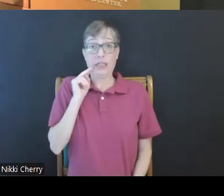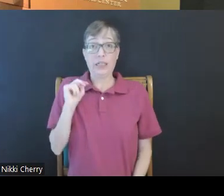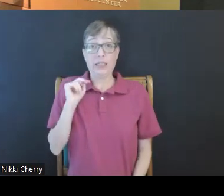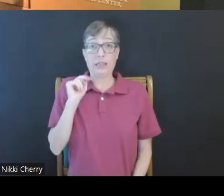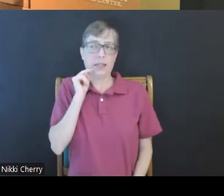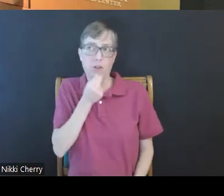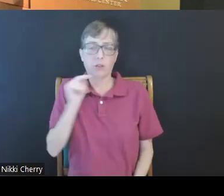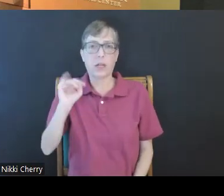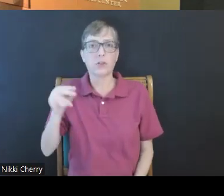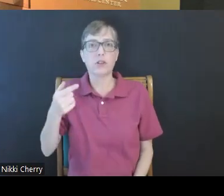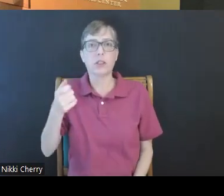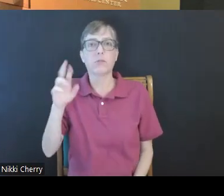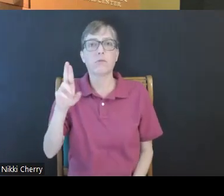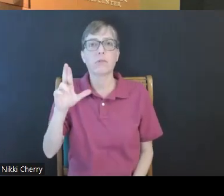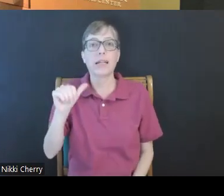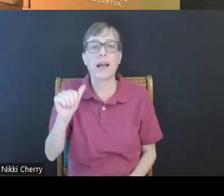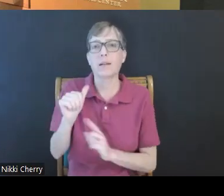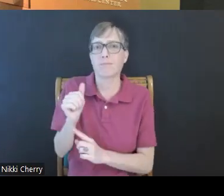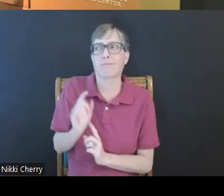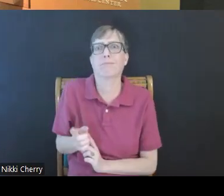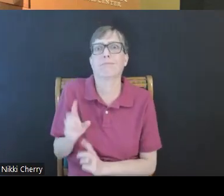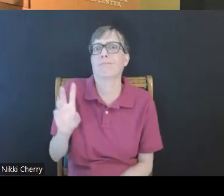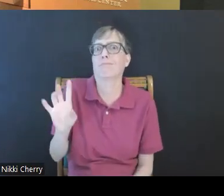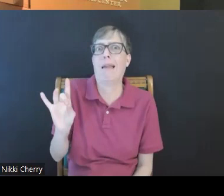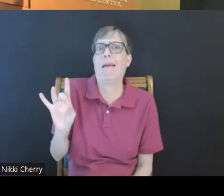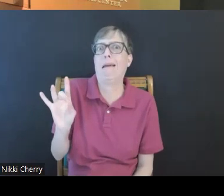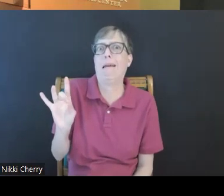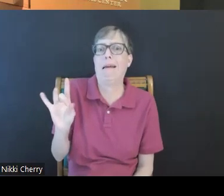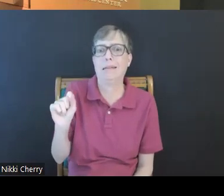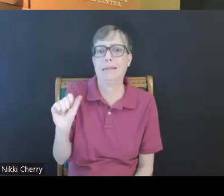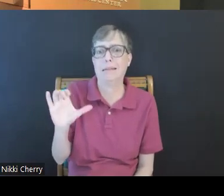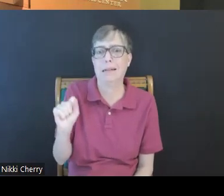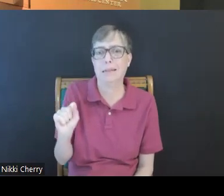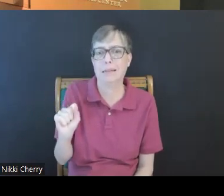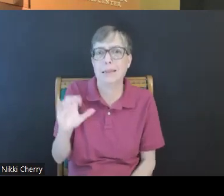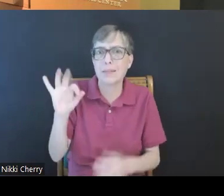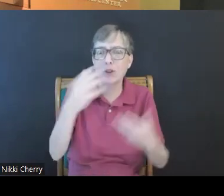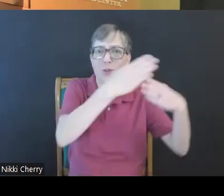a psychiatrist you know into uh you know the the number of psychiatrists are actually in practice